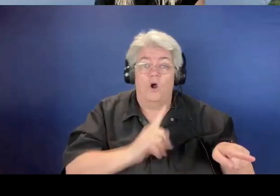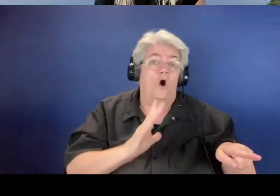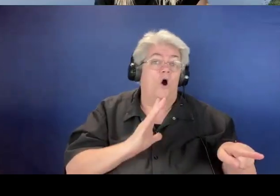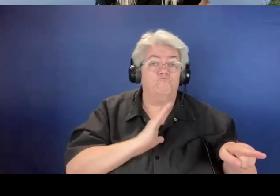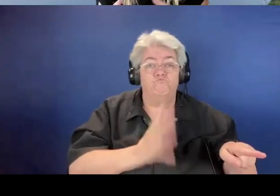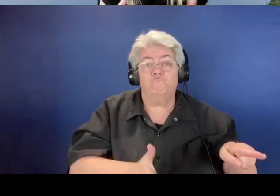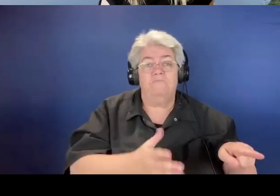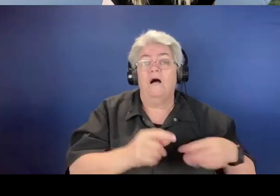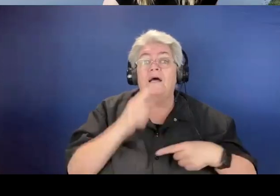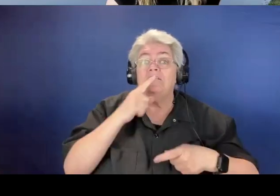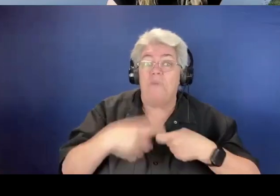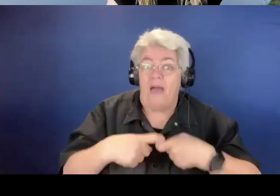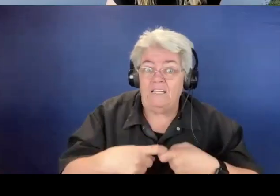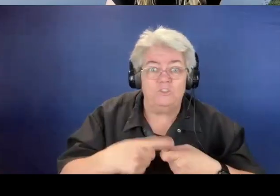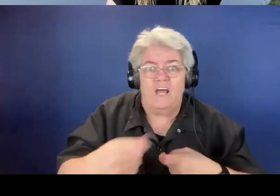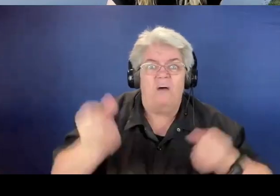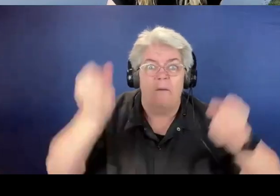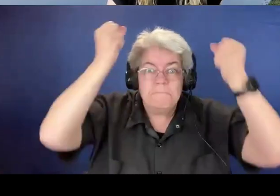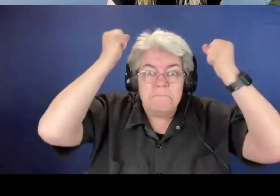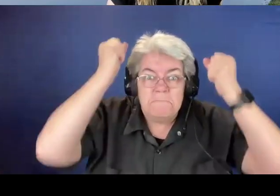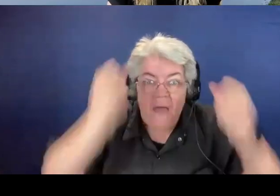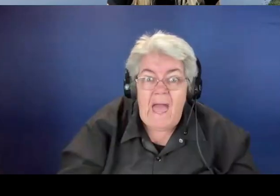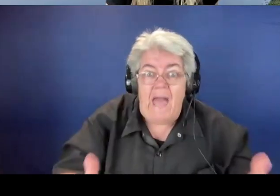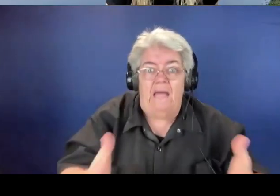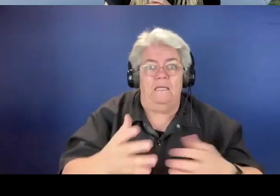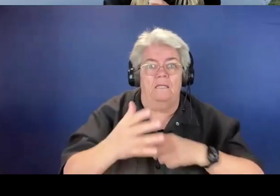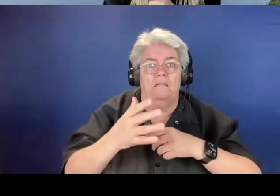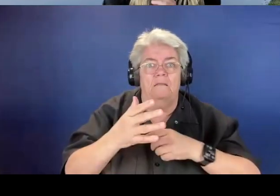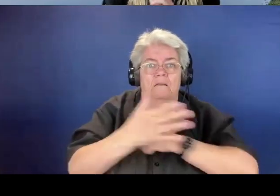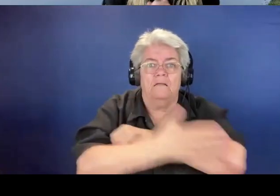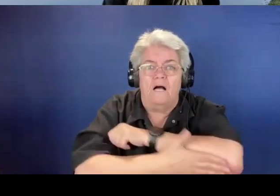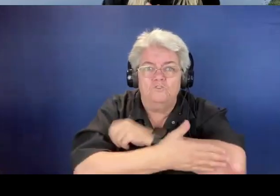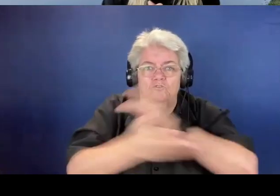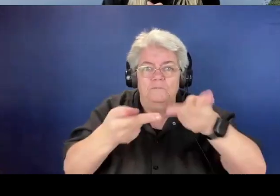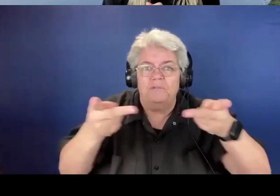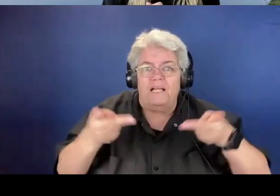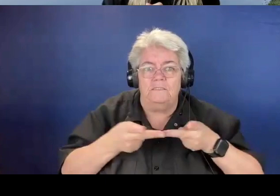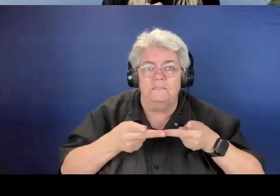country but in a different Spanish speaking country, but I even want to